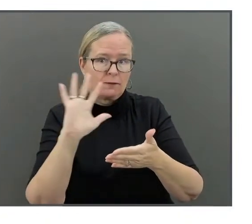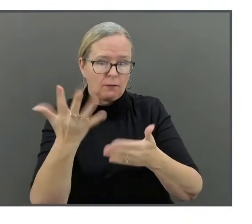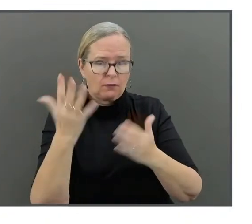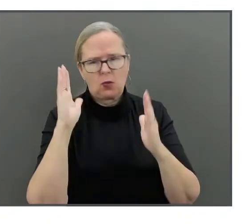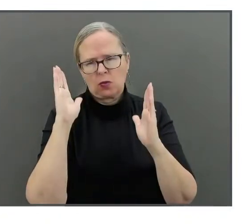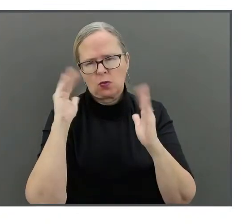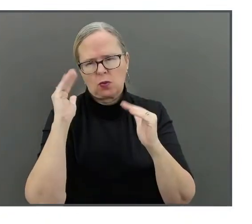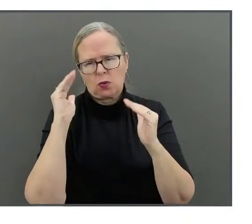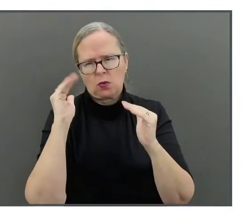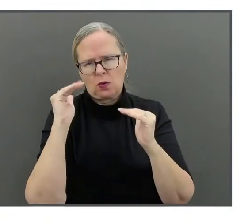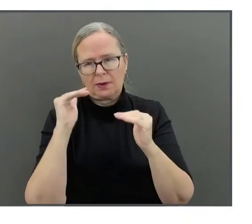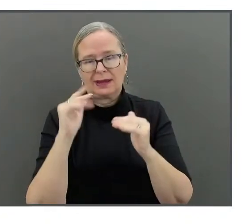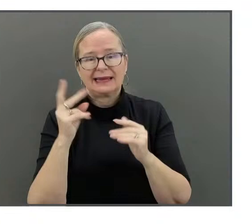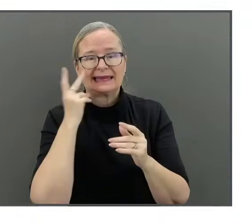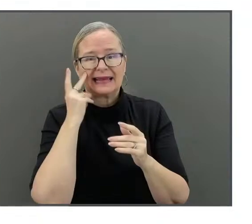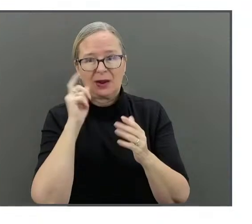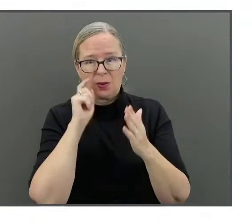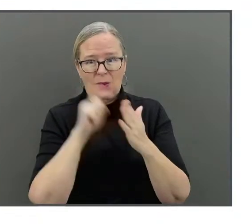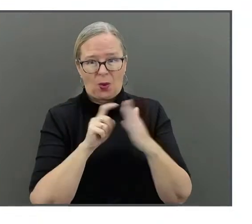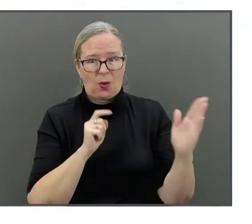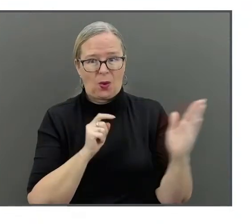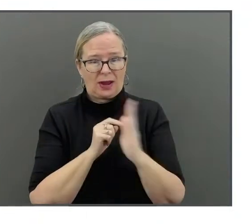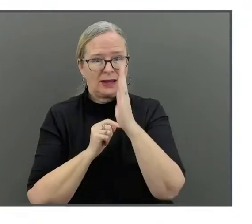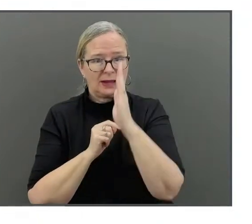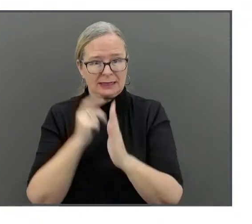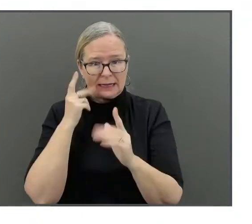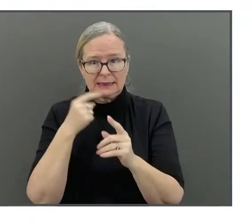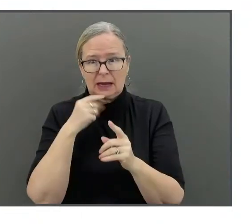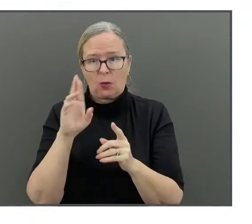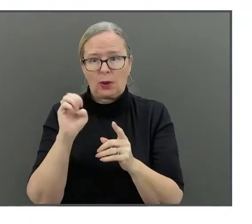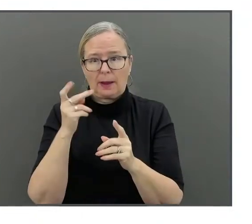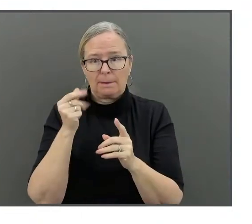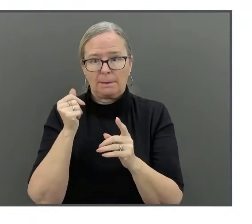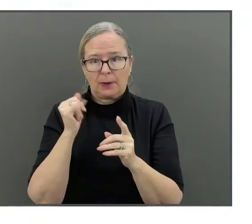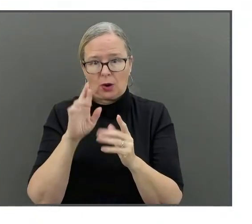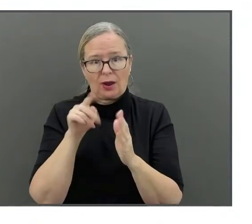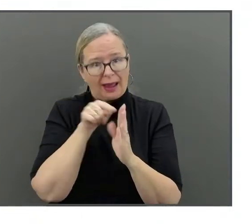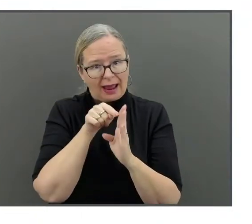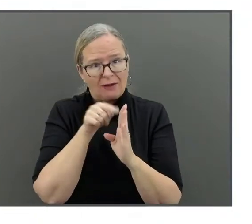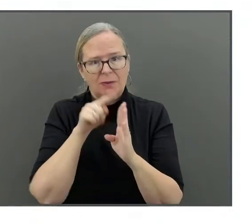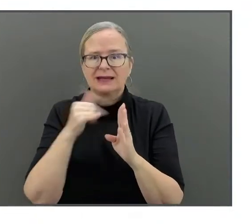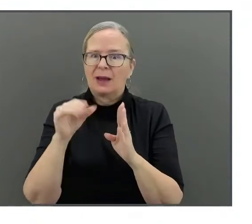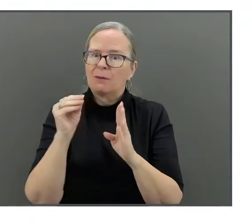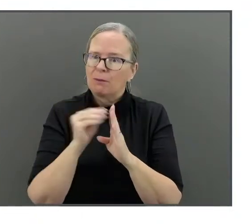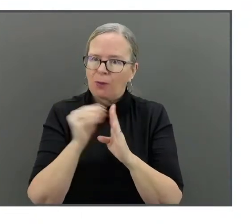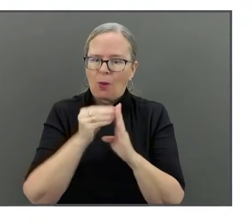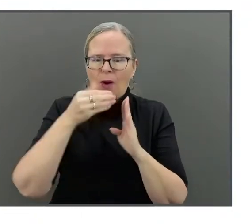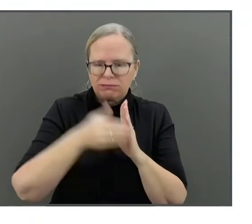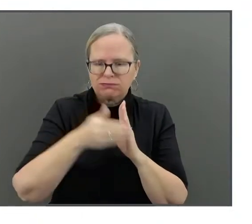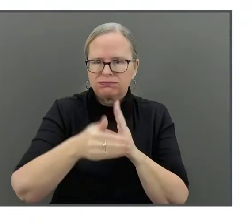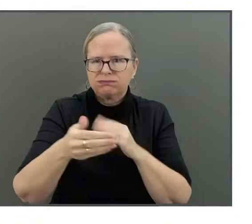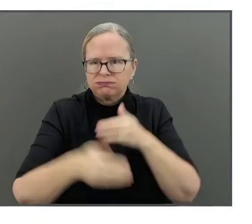water restrictions following the completion of the repair we need to flush the feeder M pipe and then